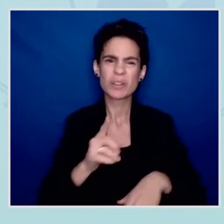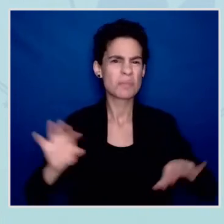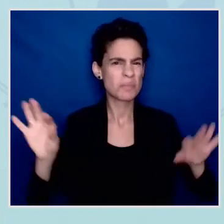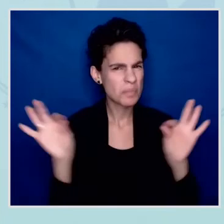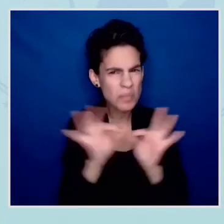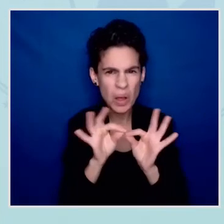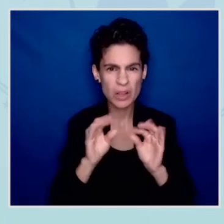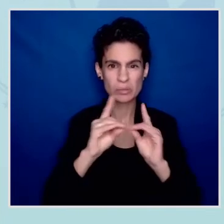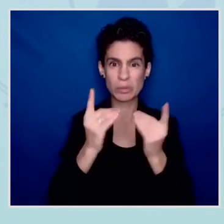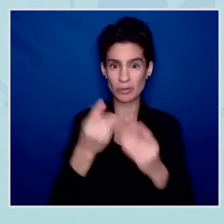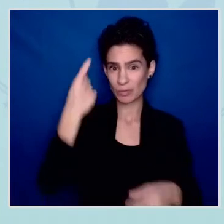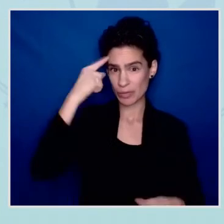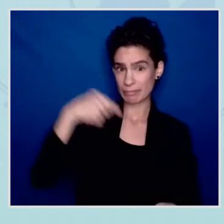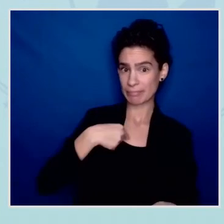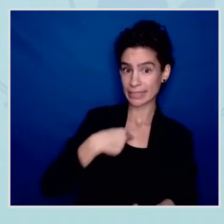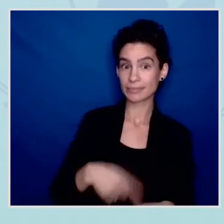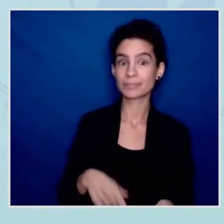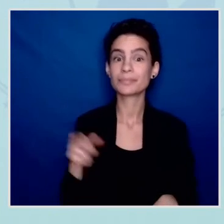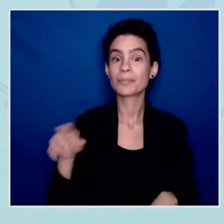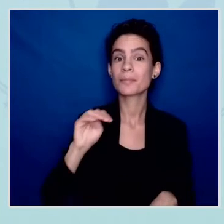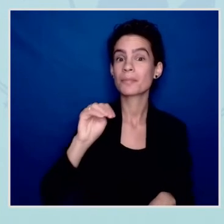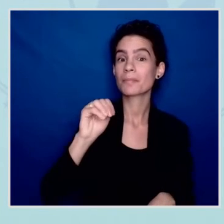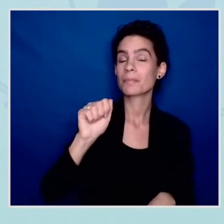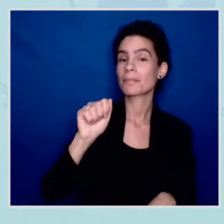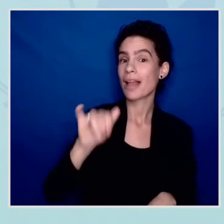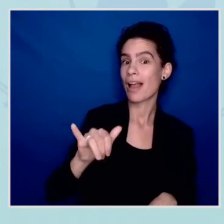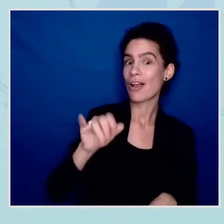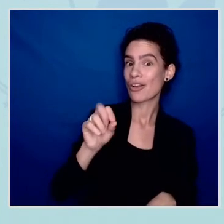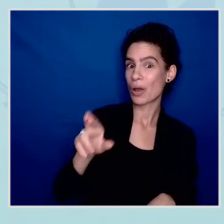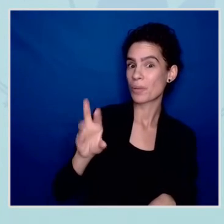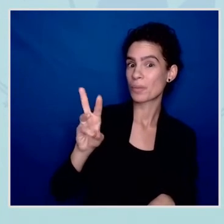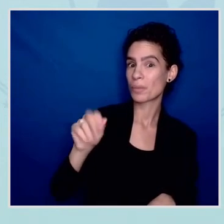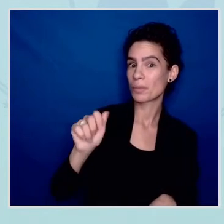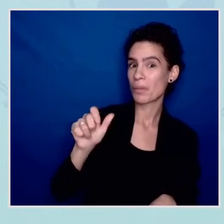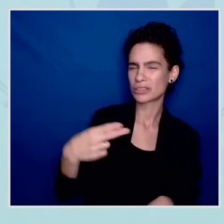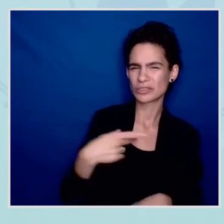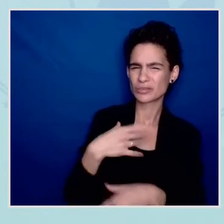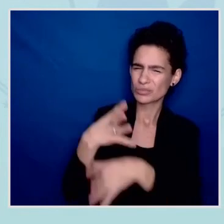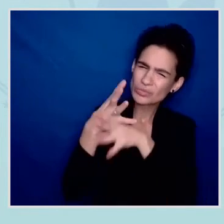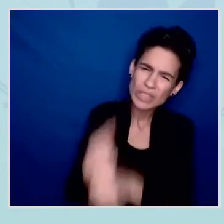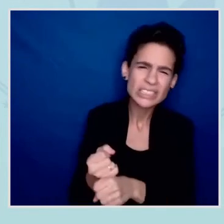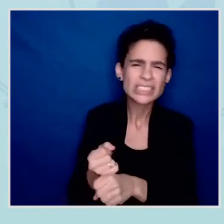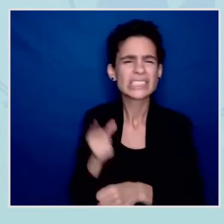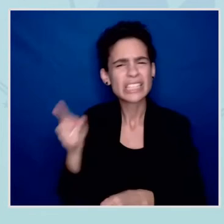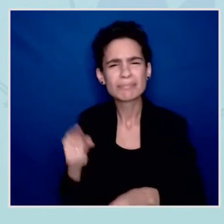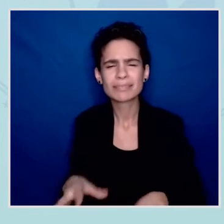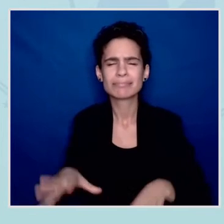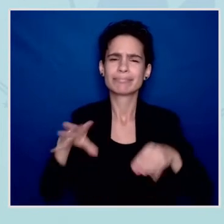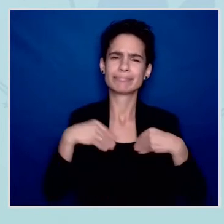THE TABLE, FOCUSED ON WINNING GOOD JOBS FOR AMERICAN WORKERS. THIS IS ONE OF THE MOST